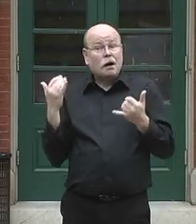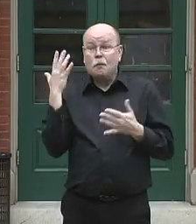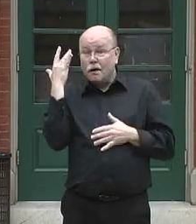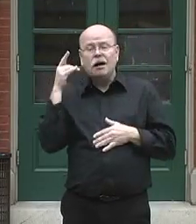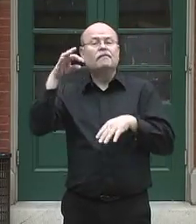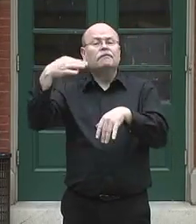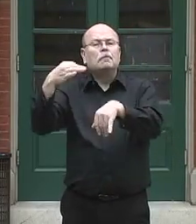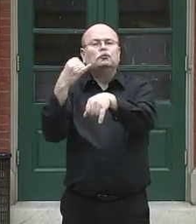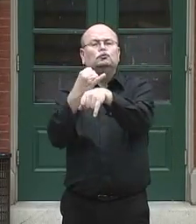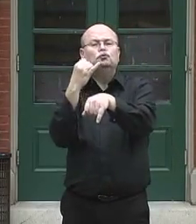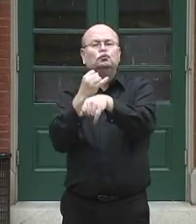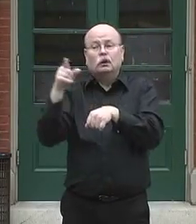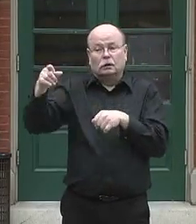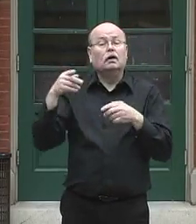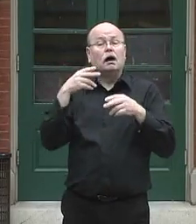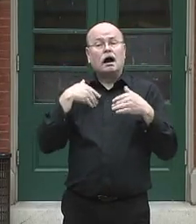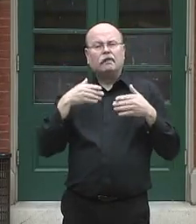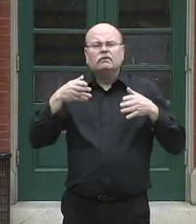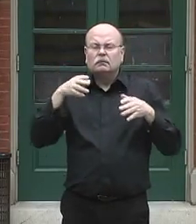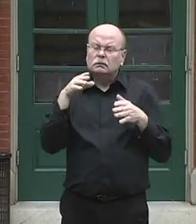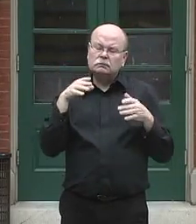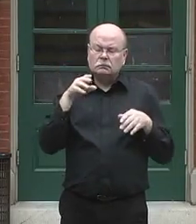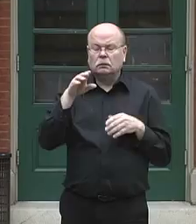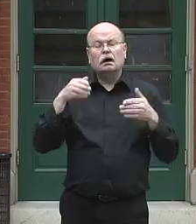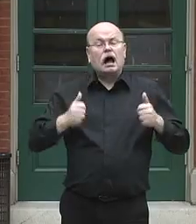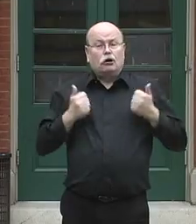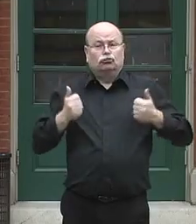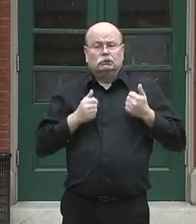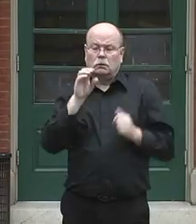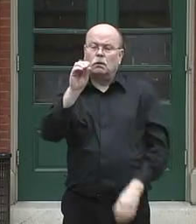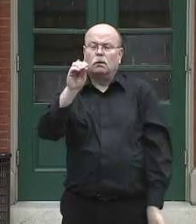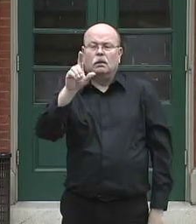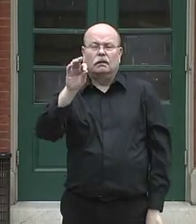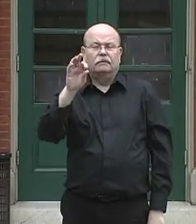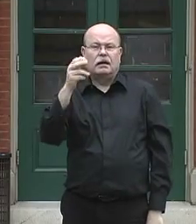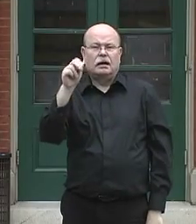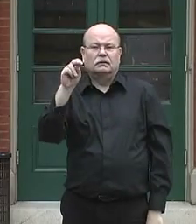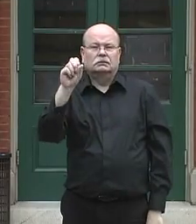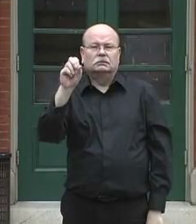because the school in Faribault is on Olof Hanson Drive.